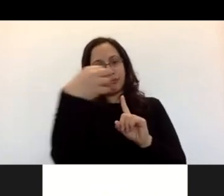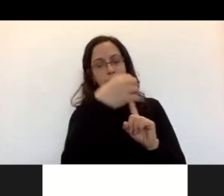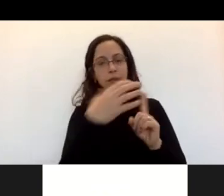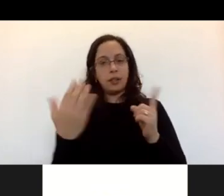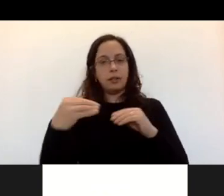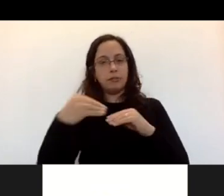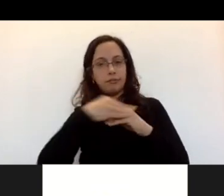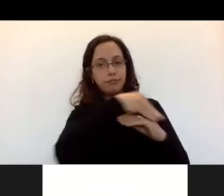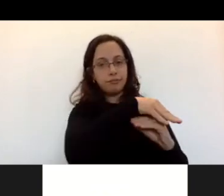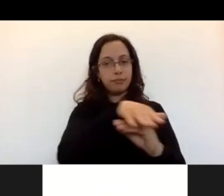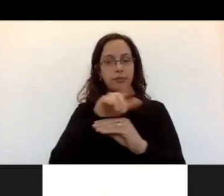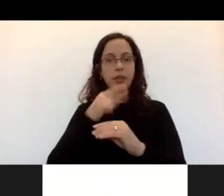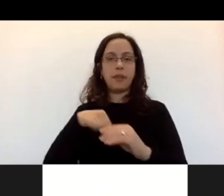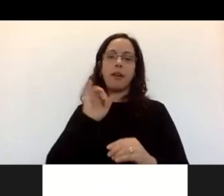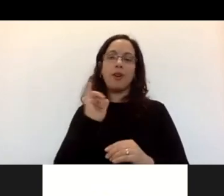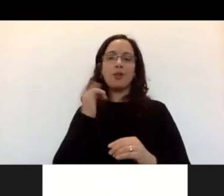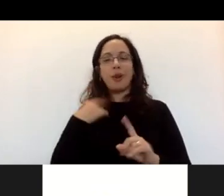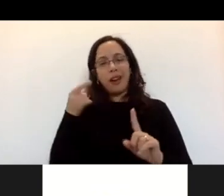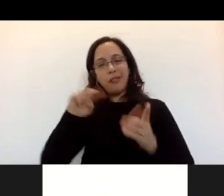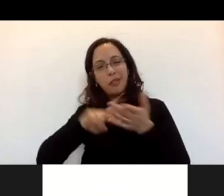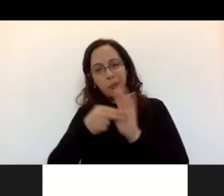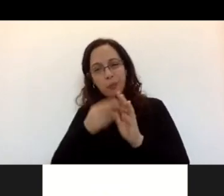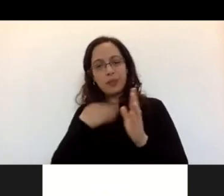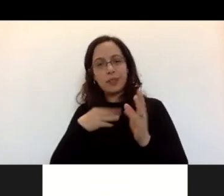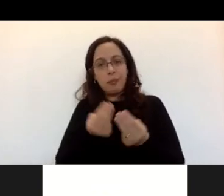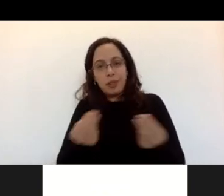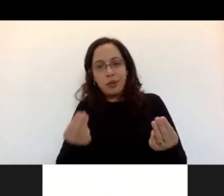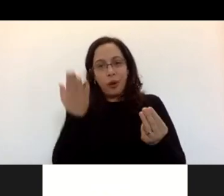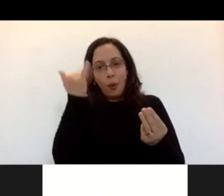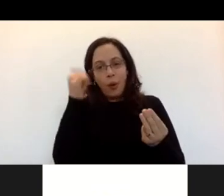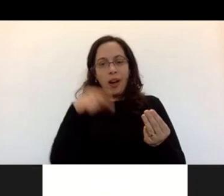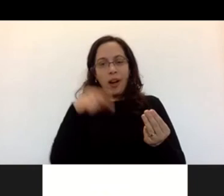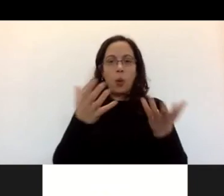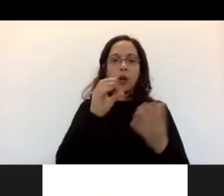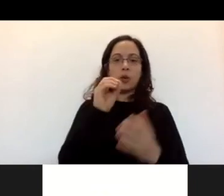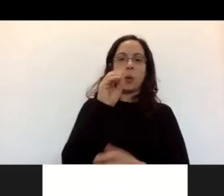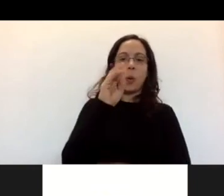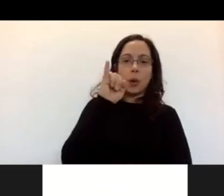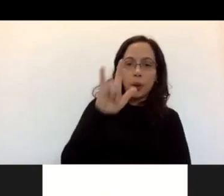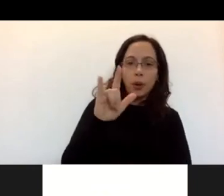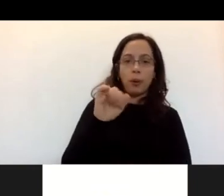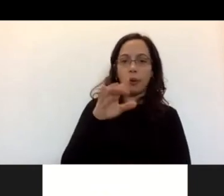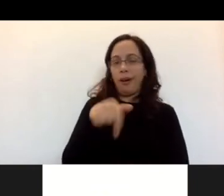material purpose um such as access to oil so I think there's a kind of you know there's a kind